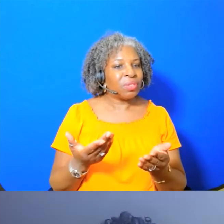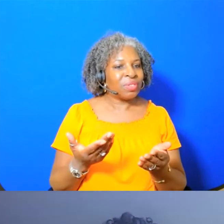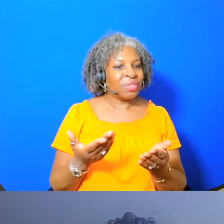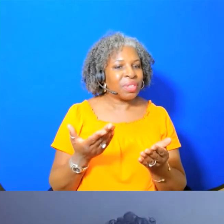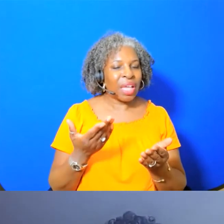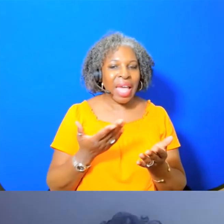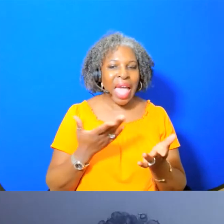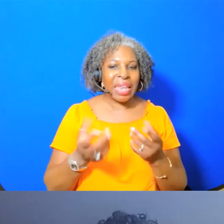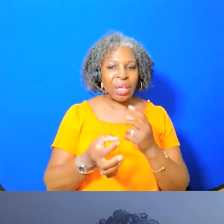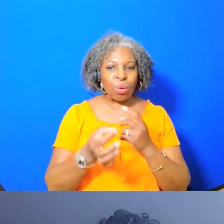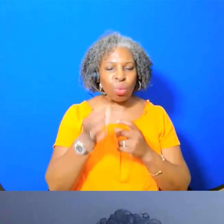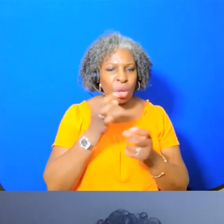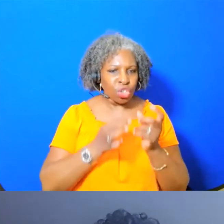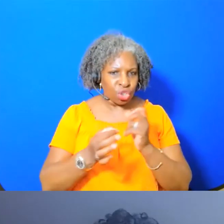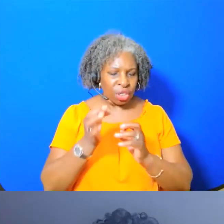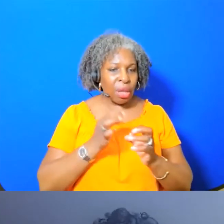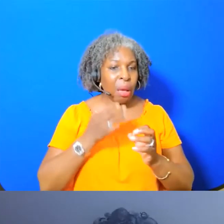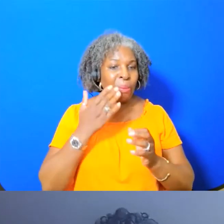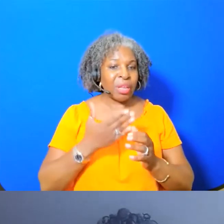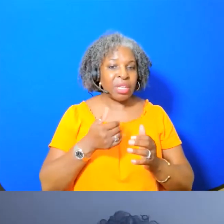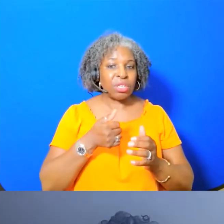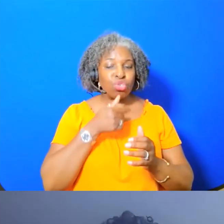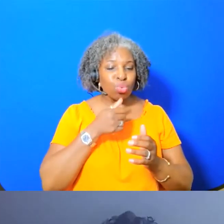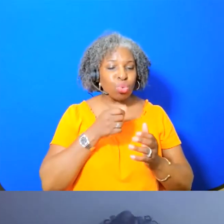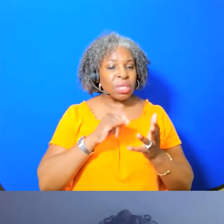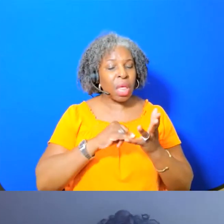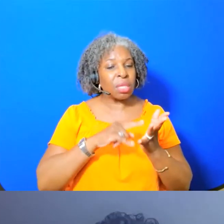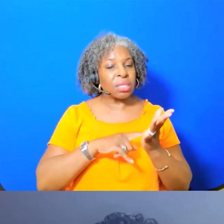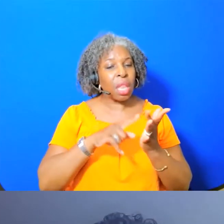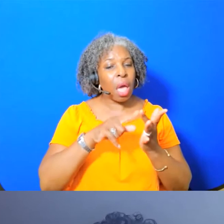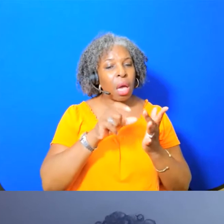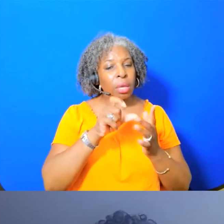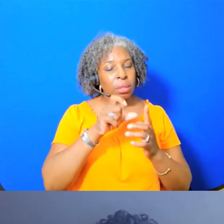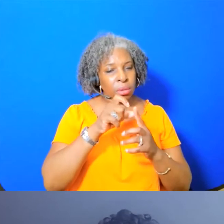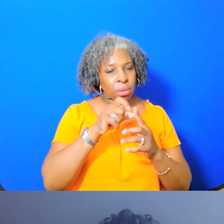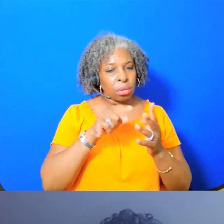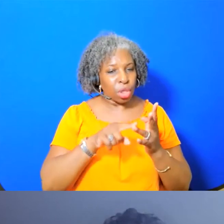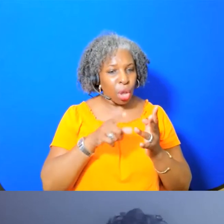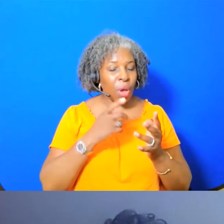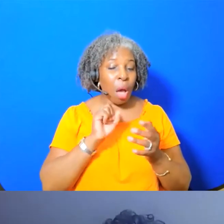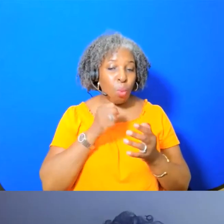please put them into the Slido and I'll read them as they kind of come up.